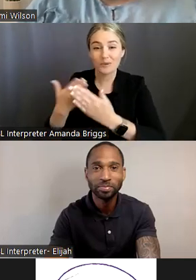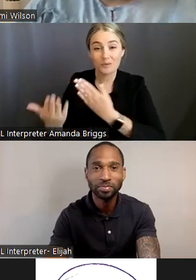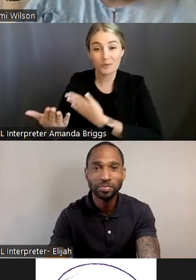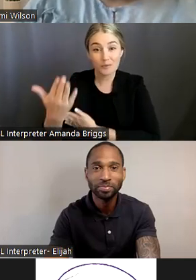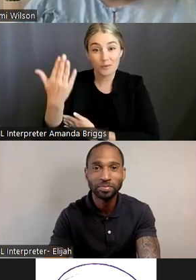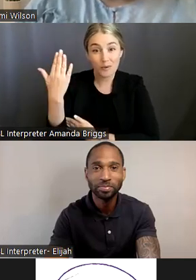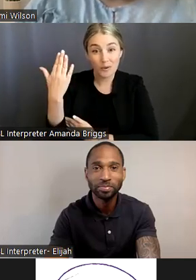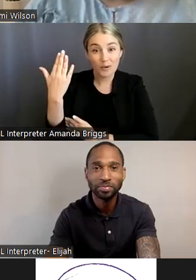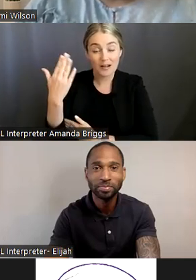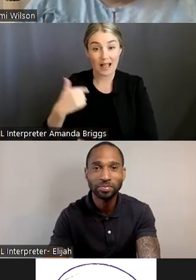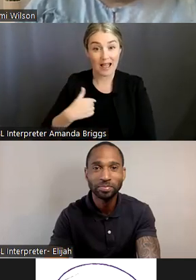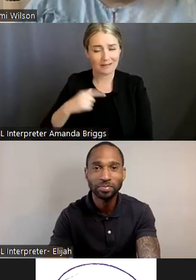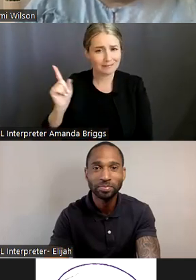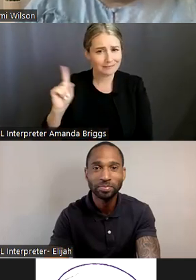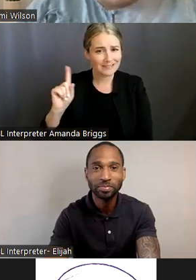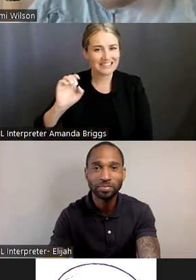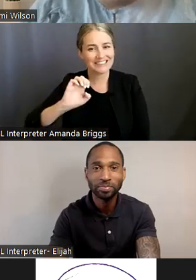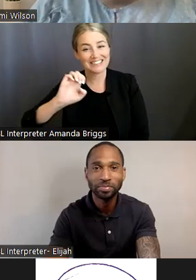the east coast, so it's the afternoon for me.